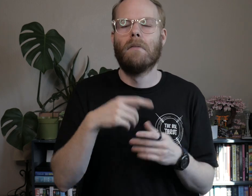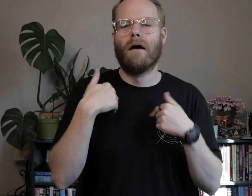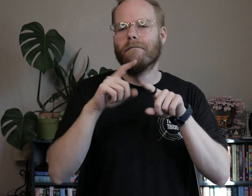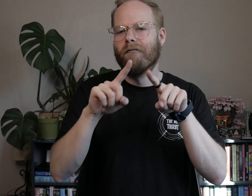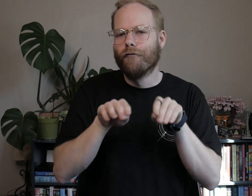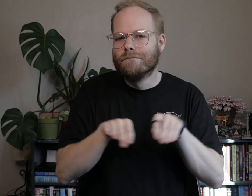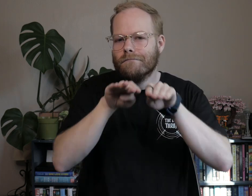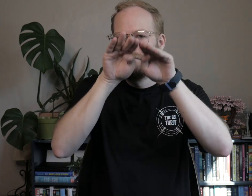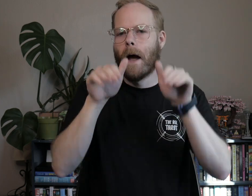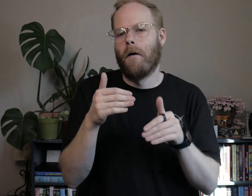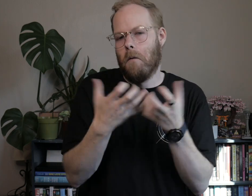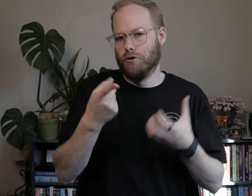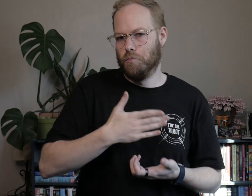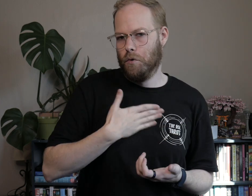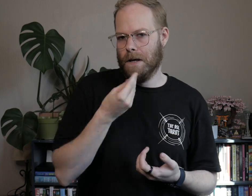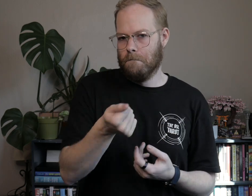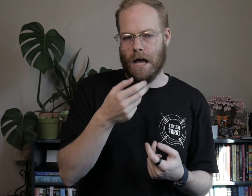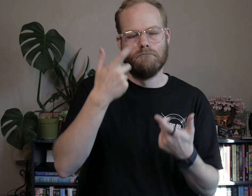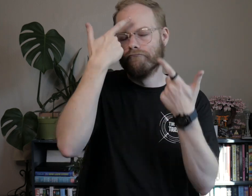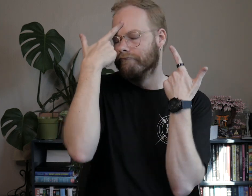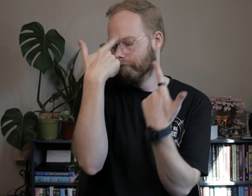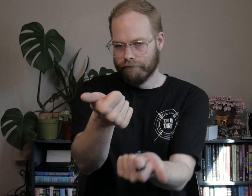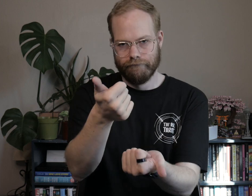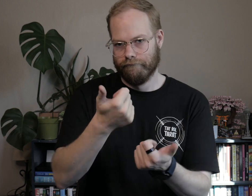There’s different tiers for how much you’re willing to pay, completely up to you.